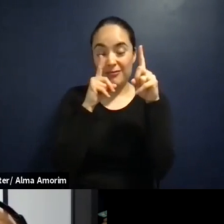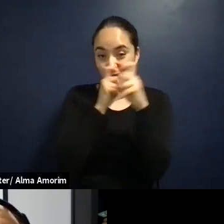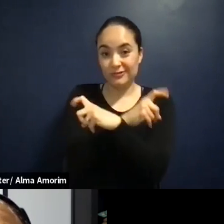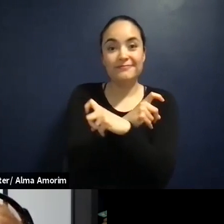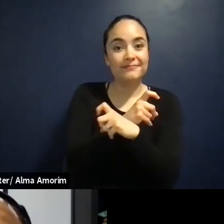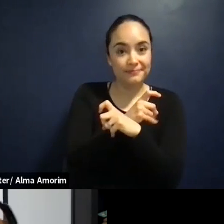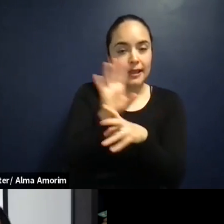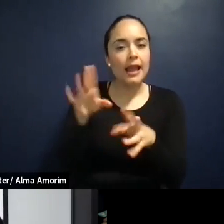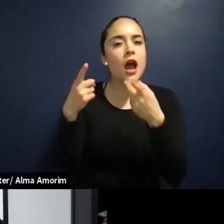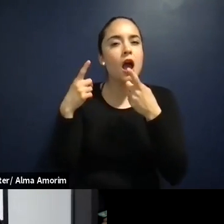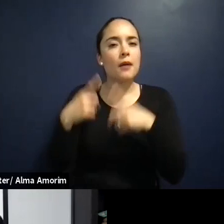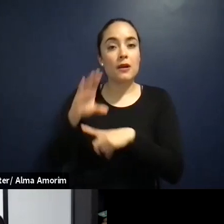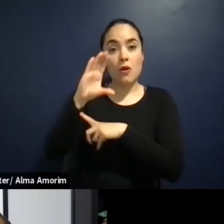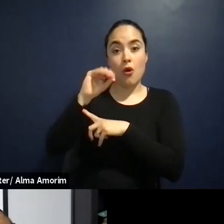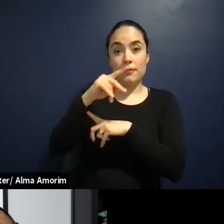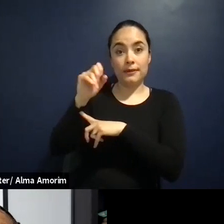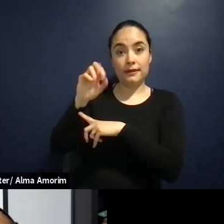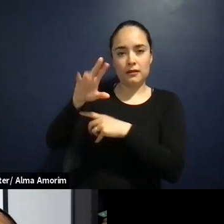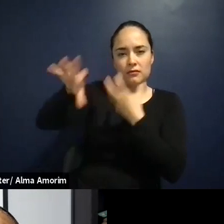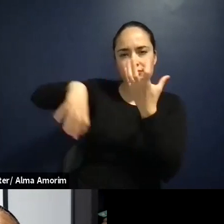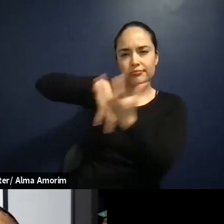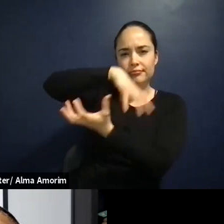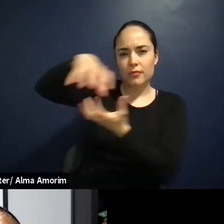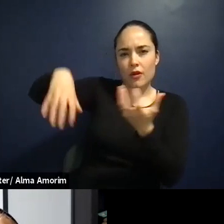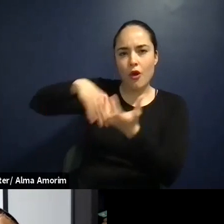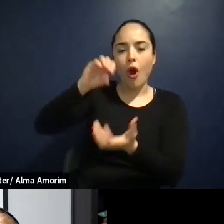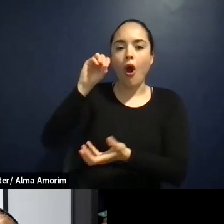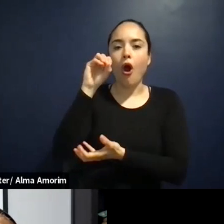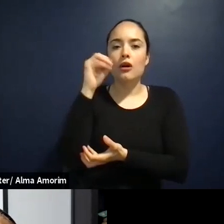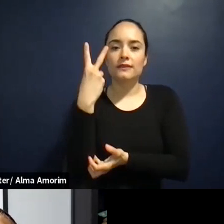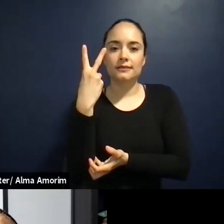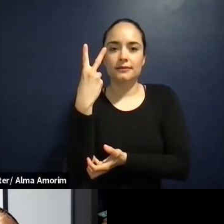with oxygen and makes a different mineral, so that's that's what's happening.